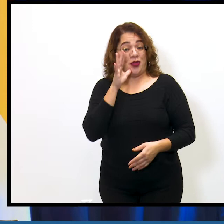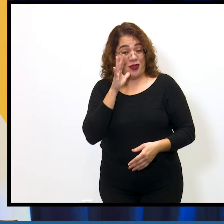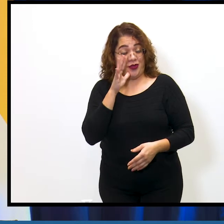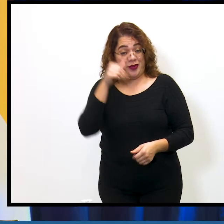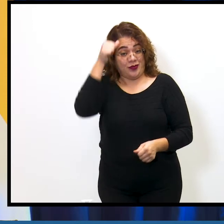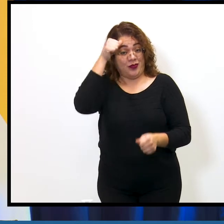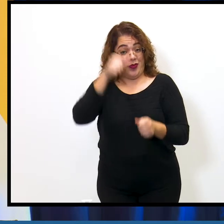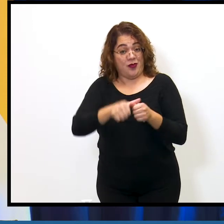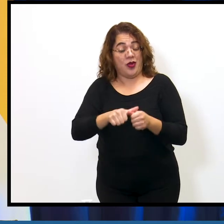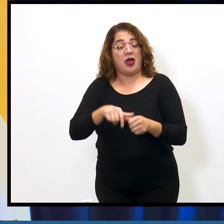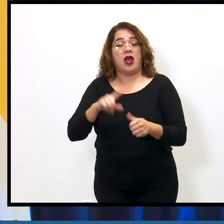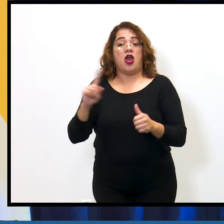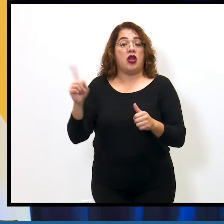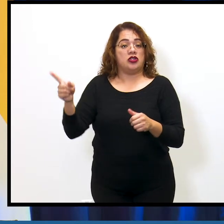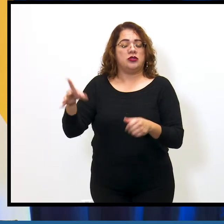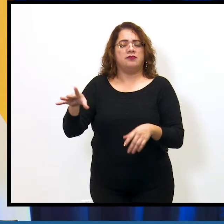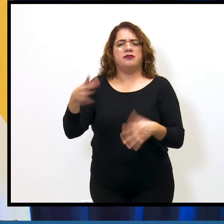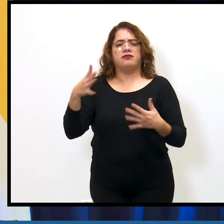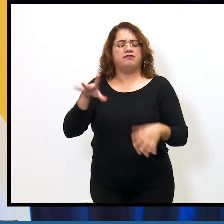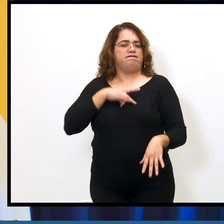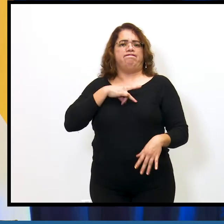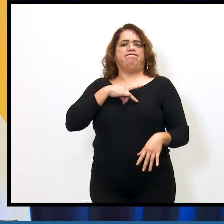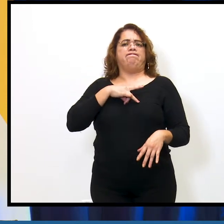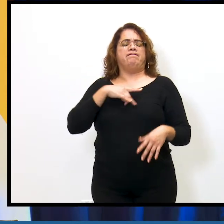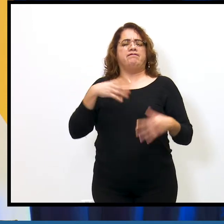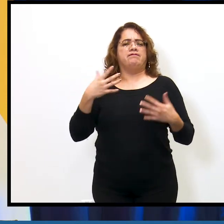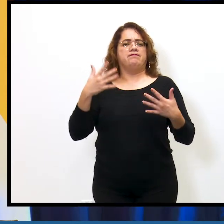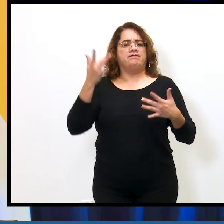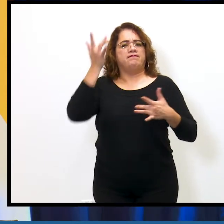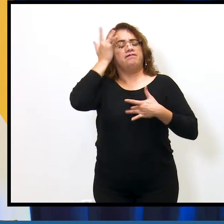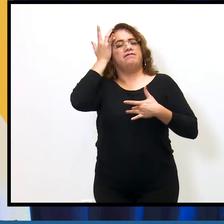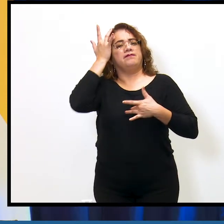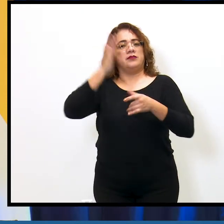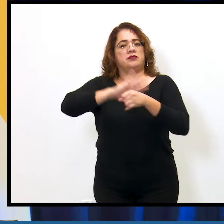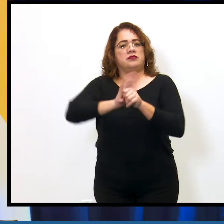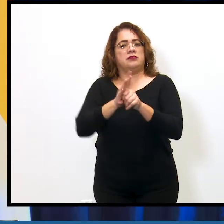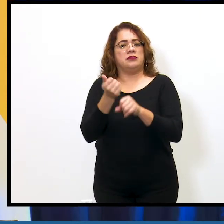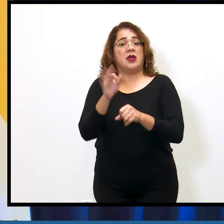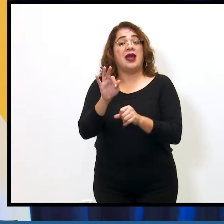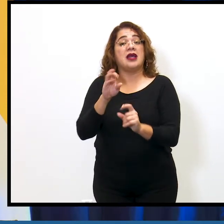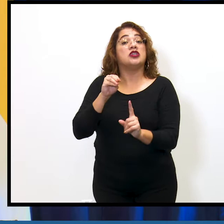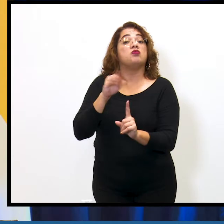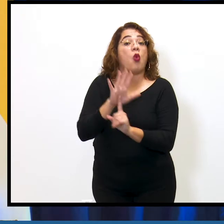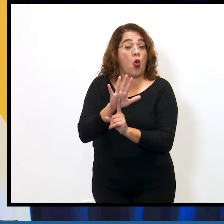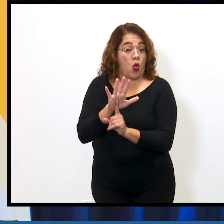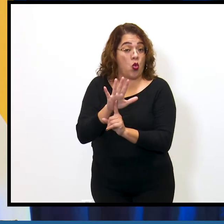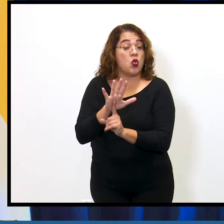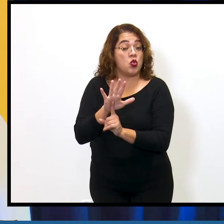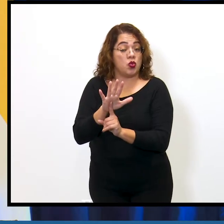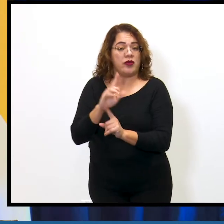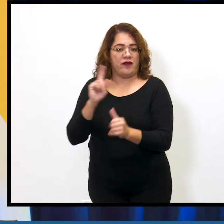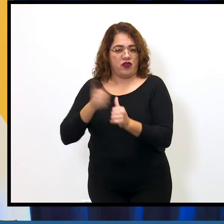contracted COVID-19, I mean she, when she was exposed, she went and took a test a few days later